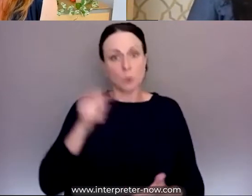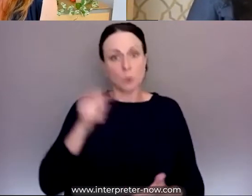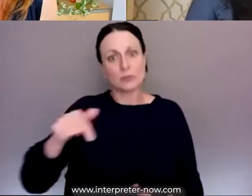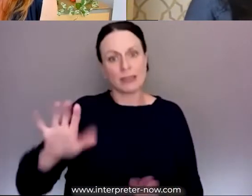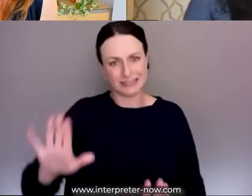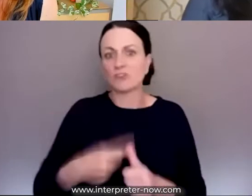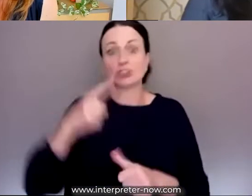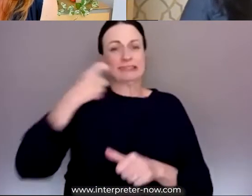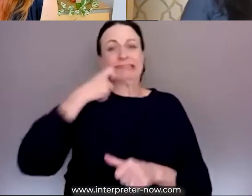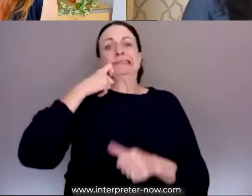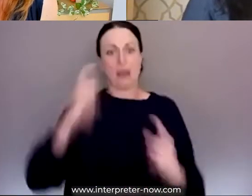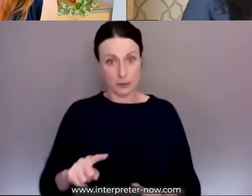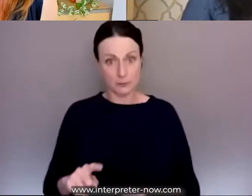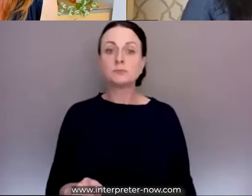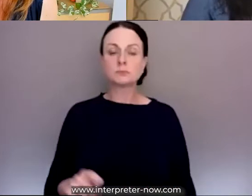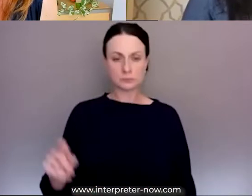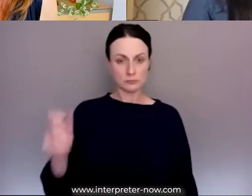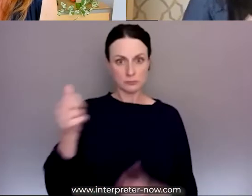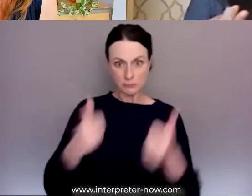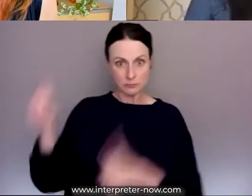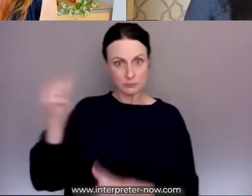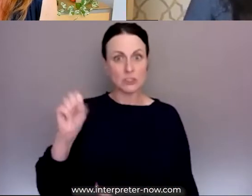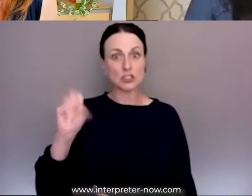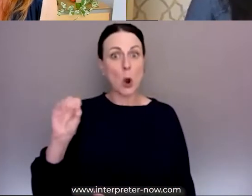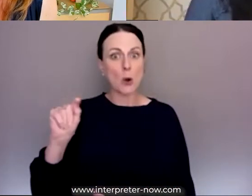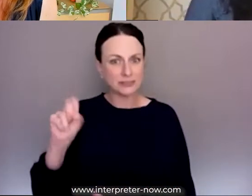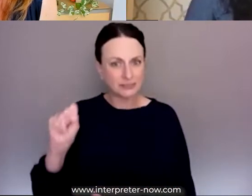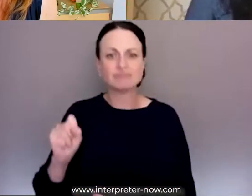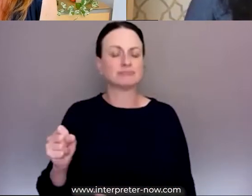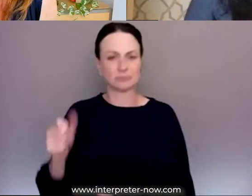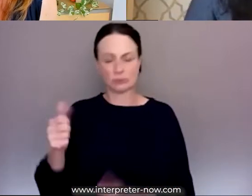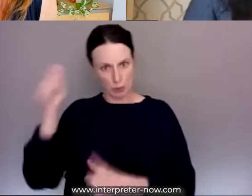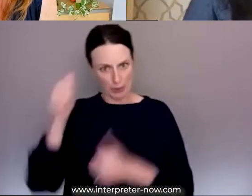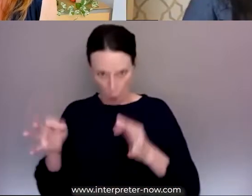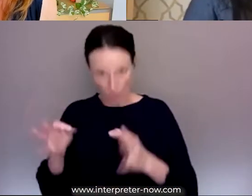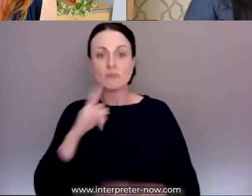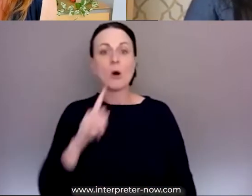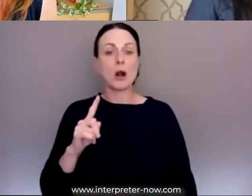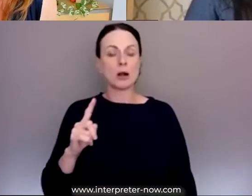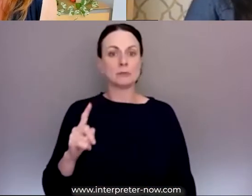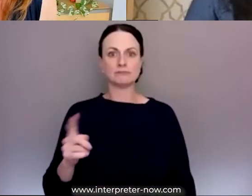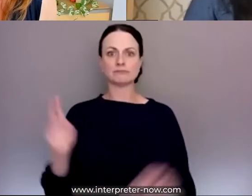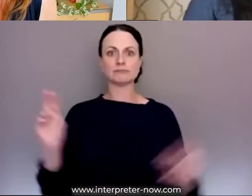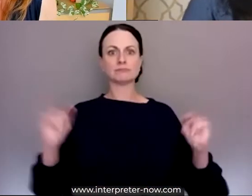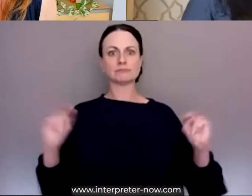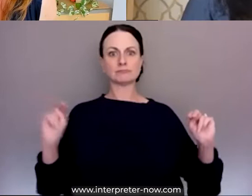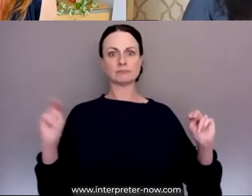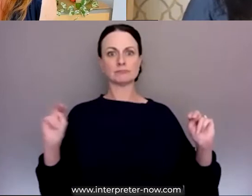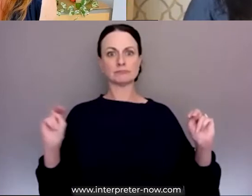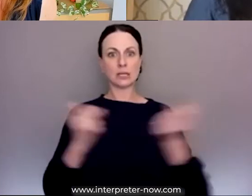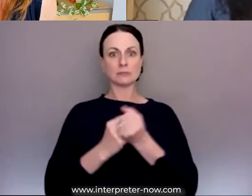The Supreme Court as an impartial arbiter of justice, that we can say went away today.